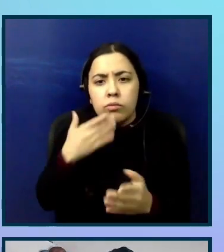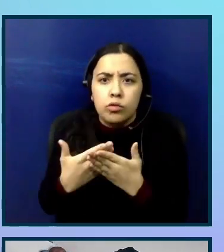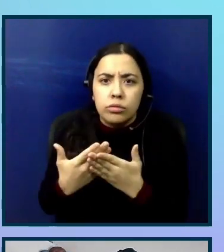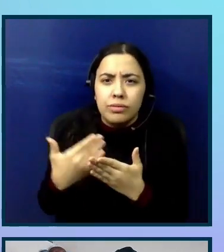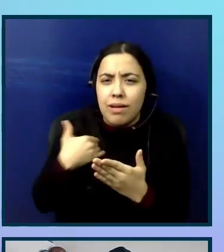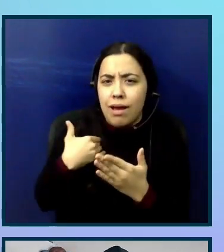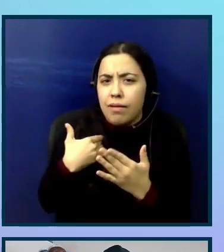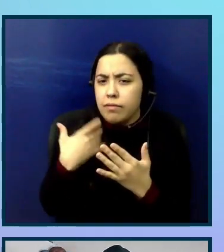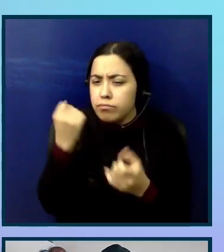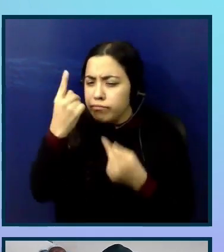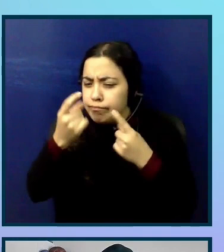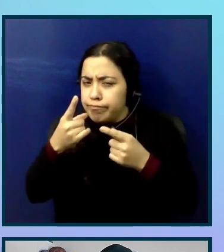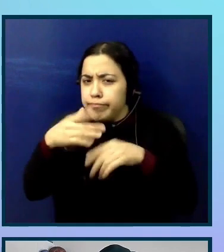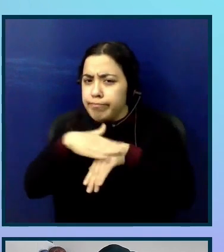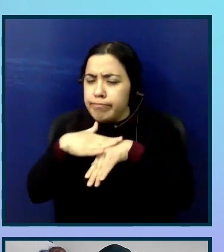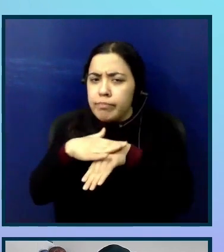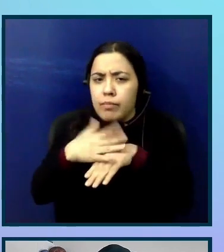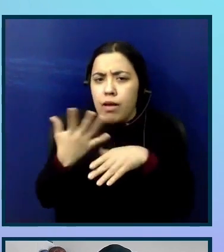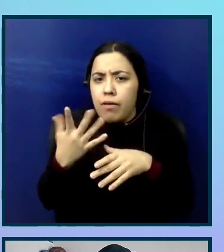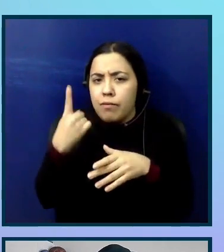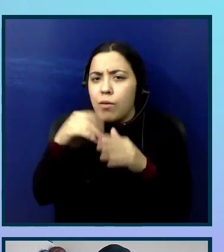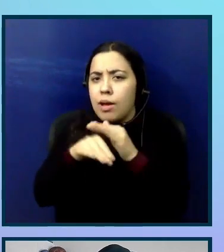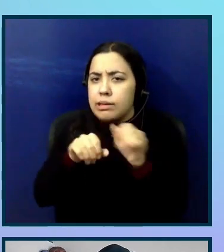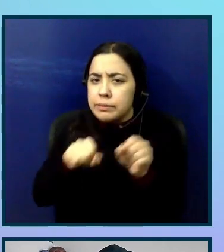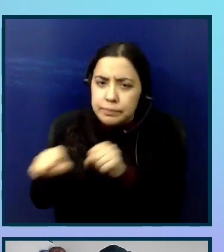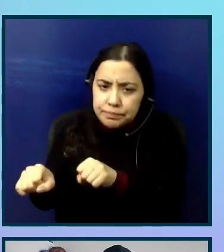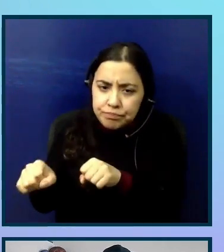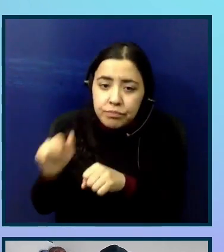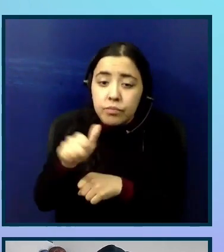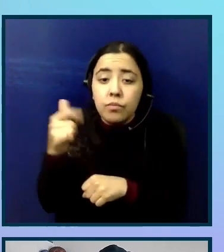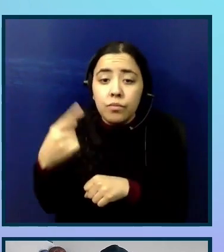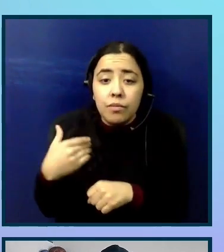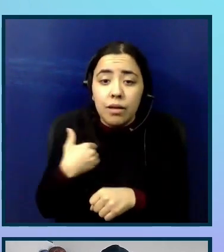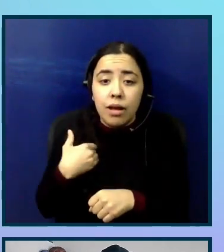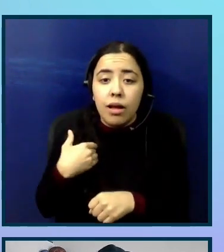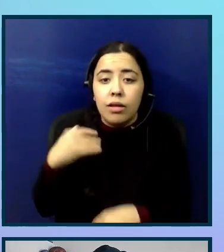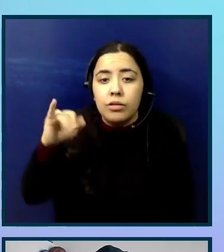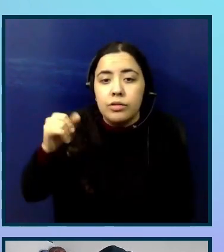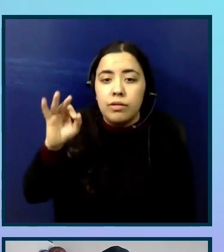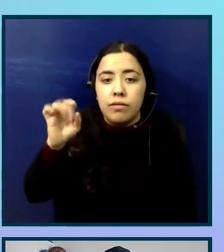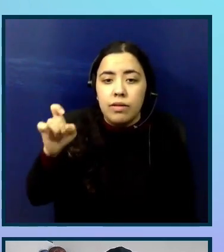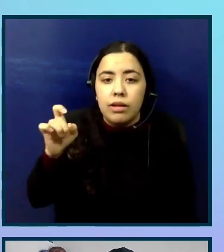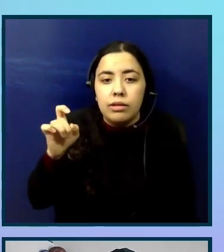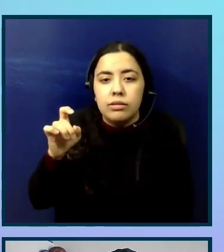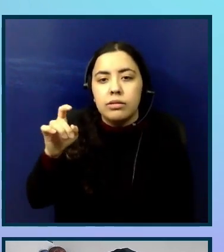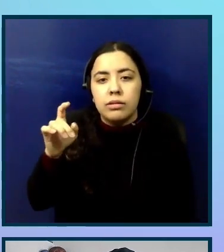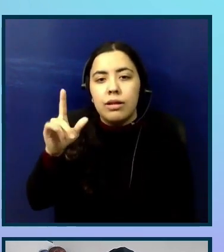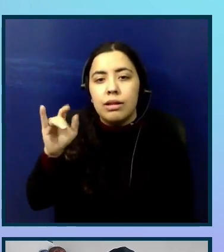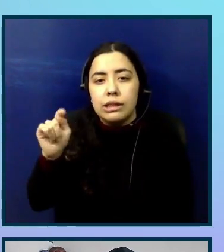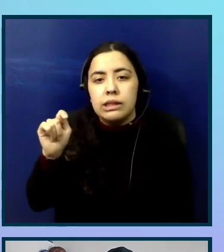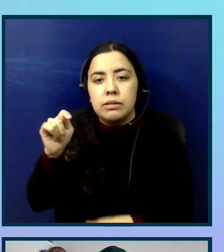The other image I have here is using the JSX ESLint plugin that has accessibility rules. So in this case here, I have a label.